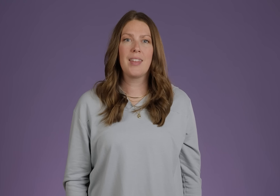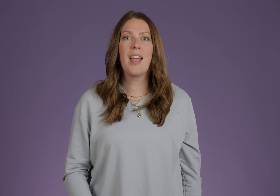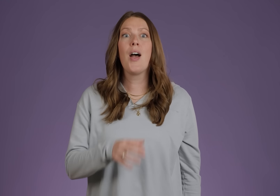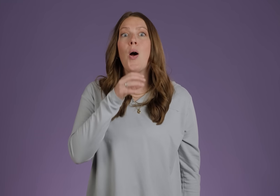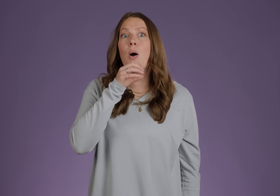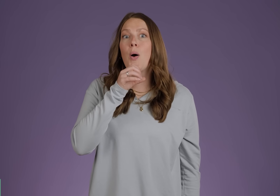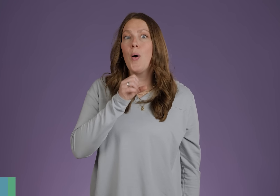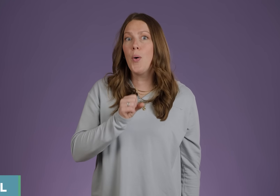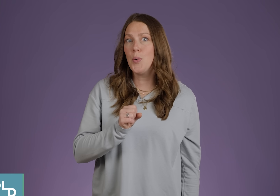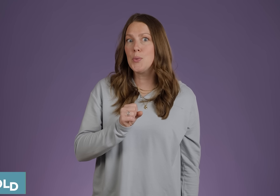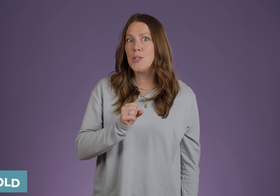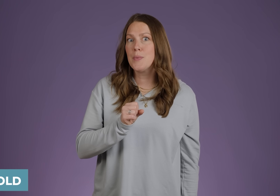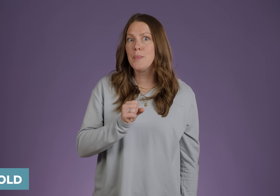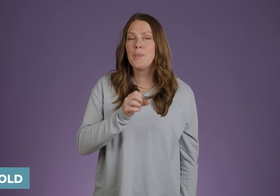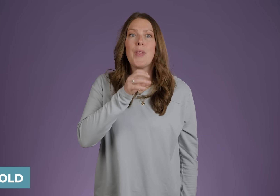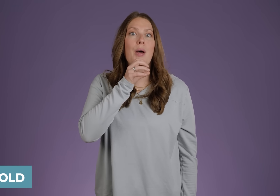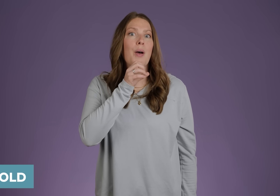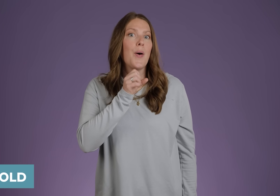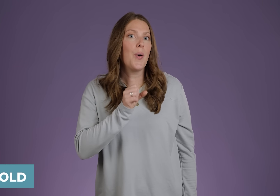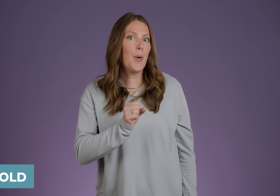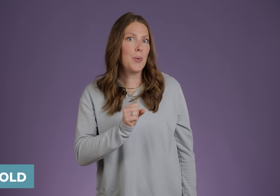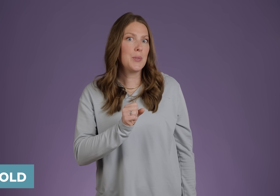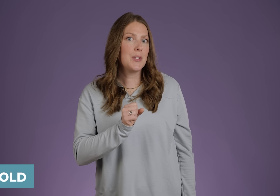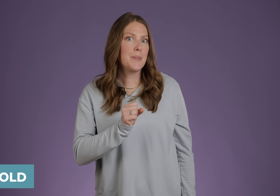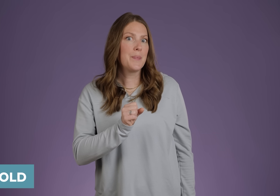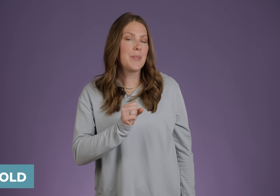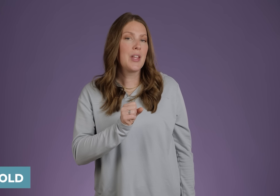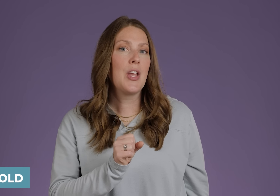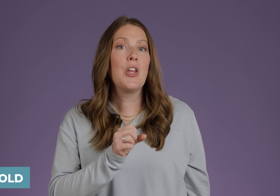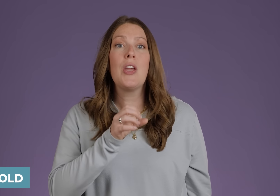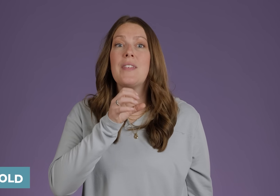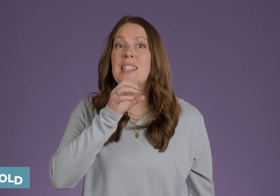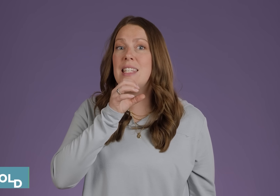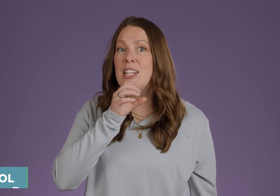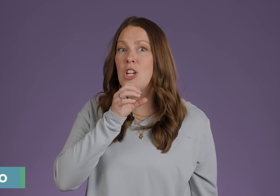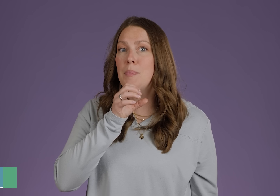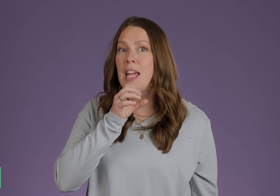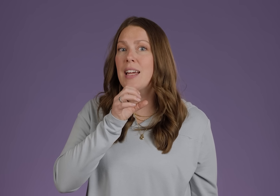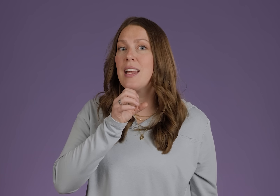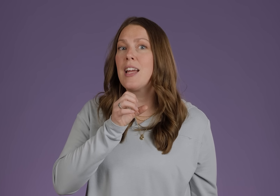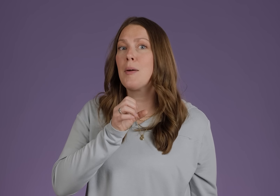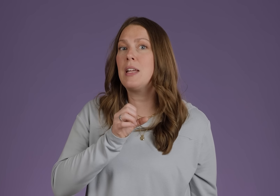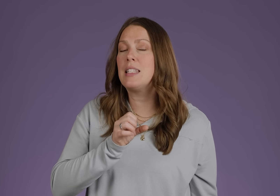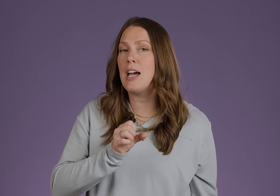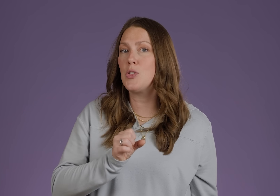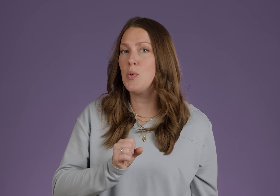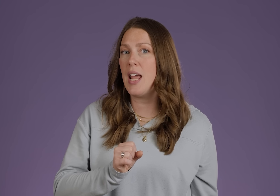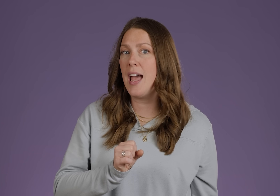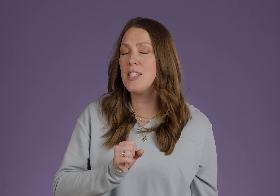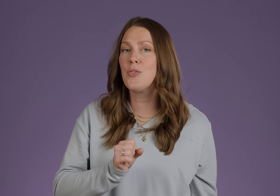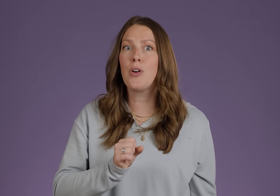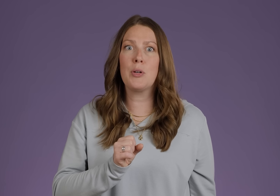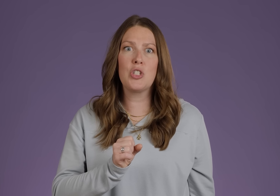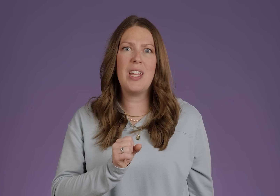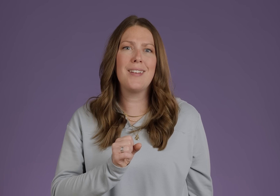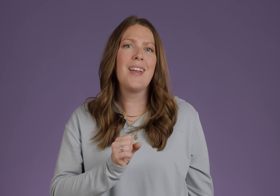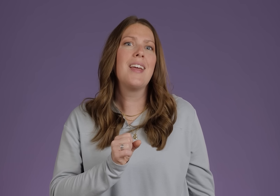Old Old You have a C shaped hand coming down to an S from your chin